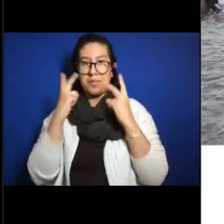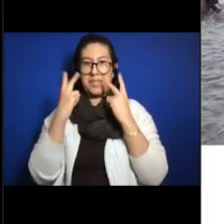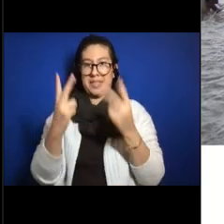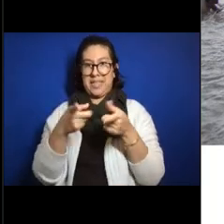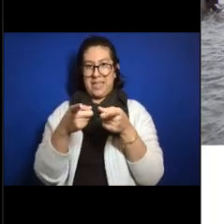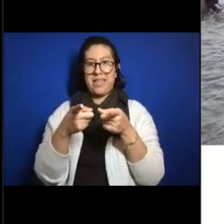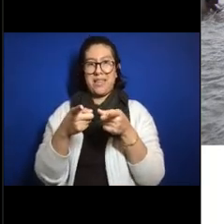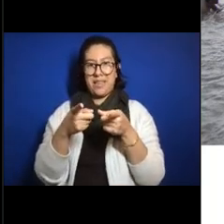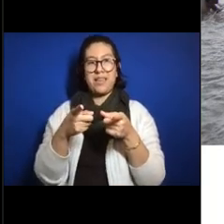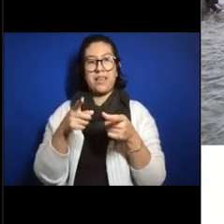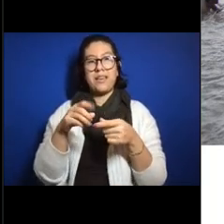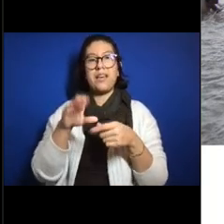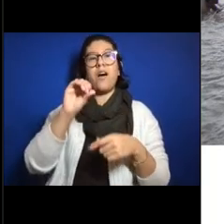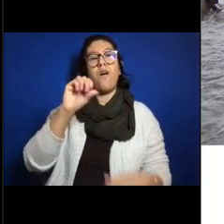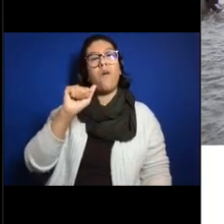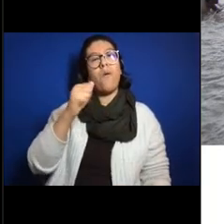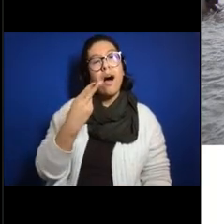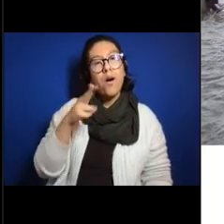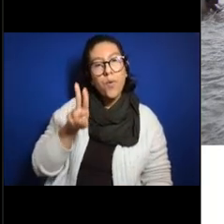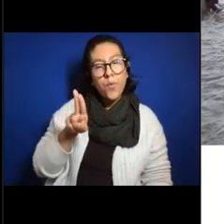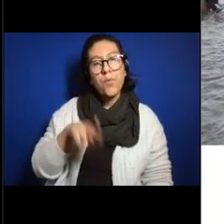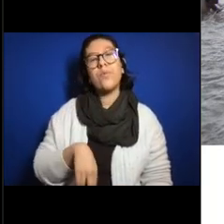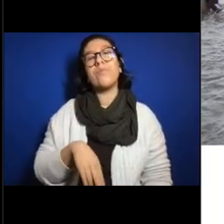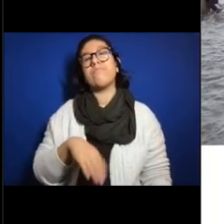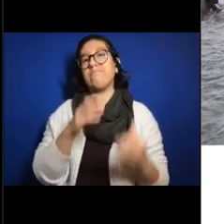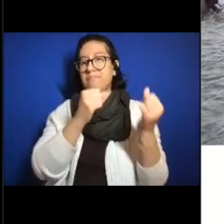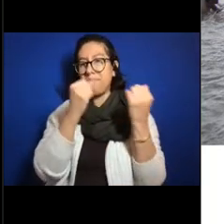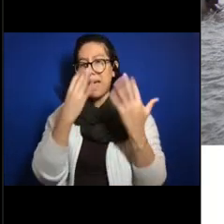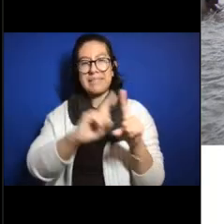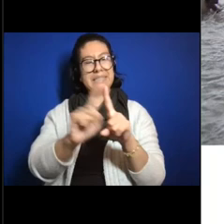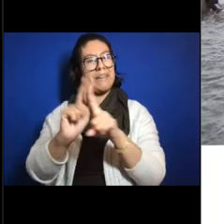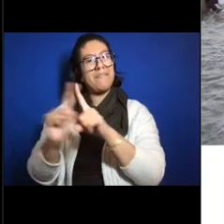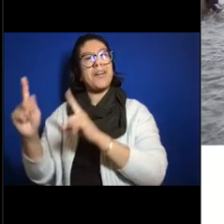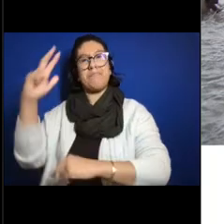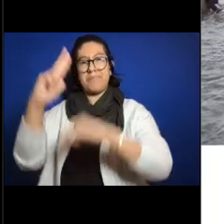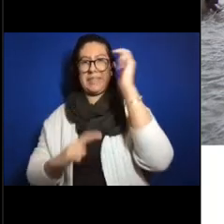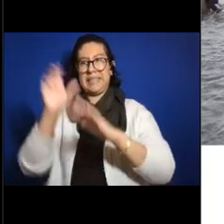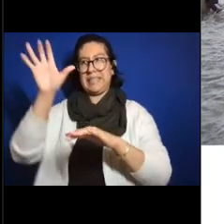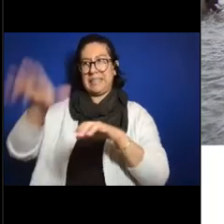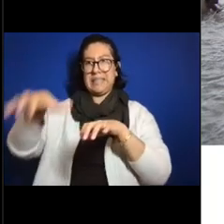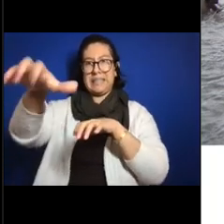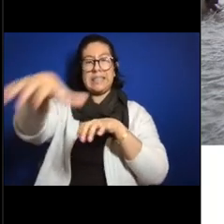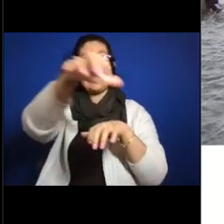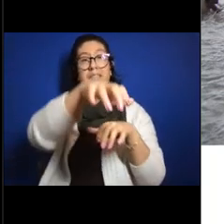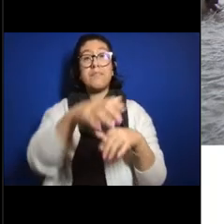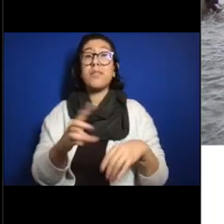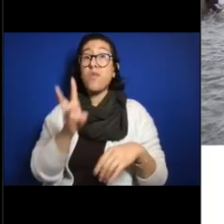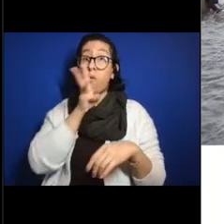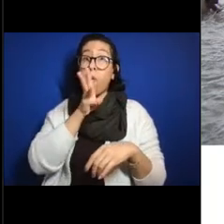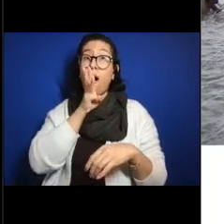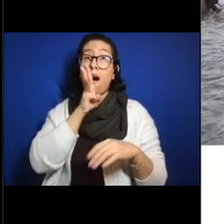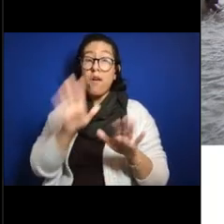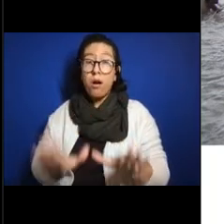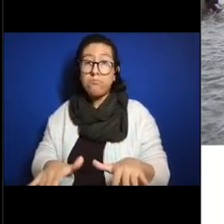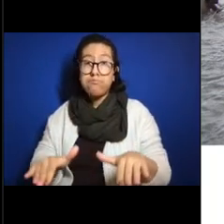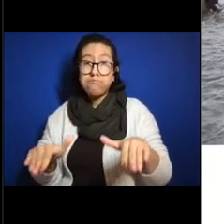where Waikiki is, and there's lots of big buildings and water is coming right up into the buildings into the restaurants on a high tide.